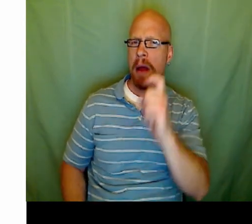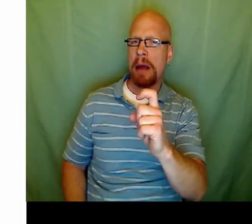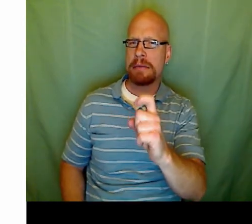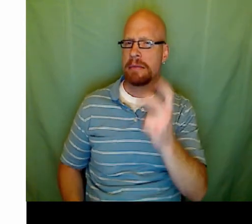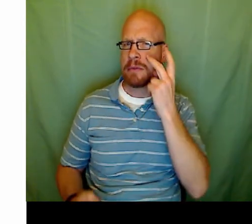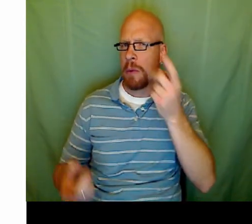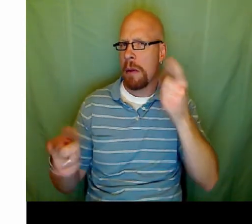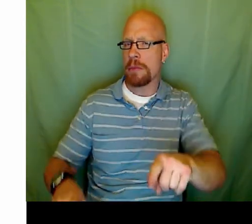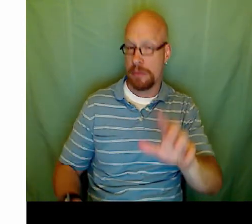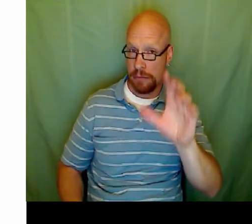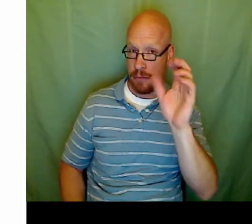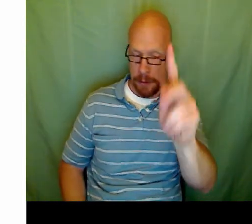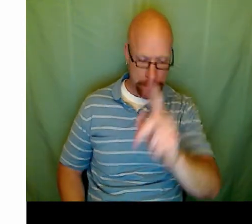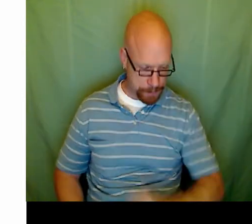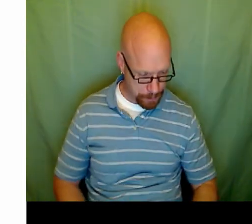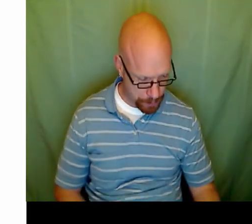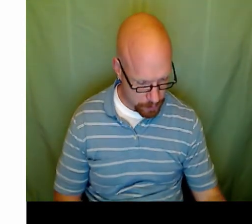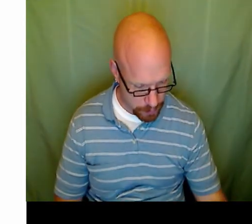But we'll just see what happens with x, okay?